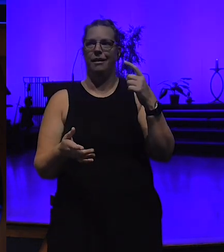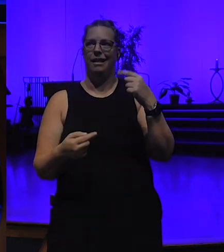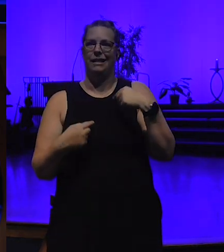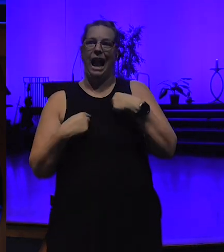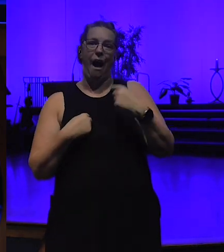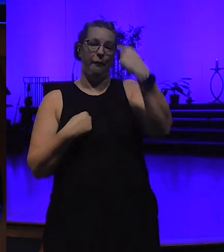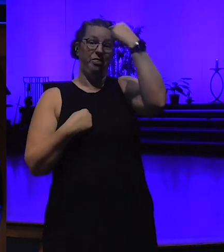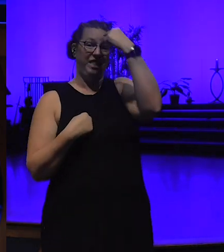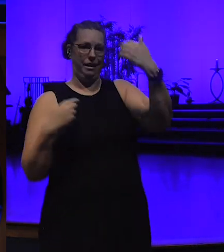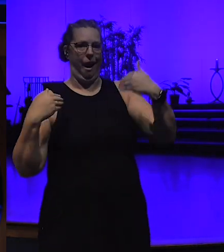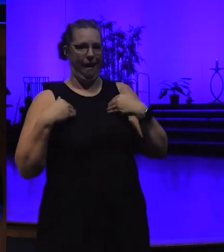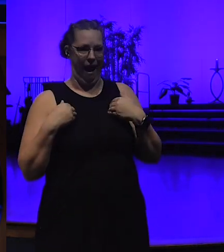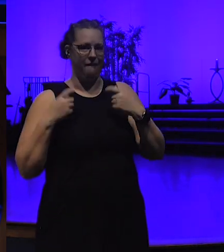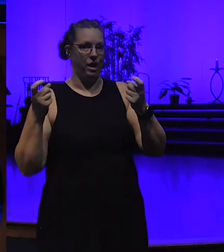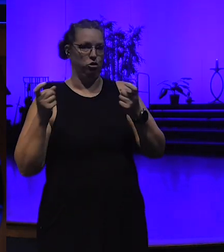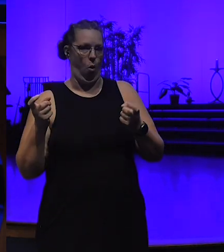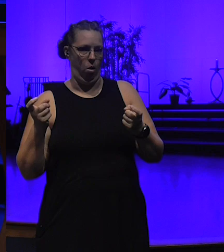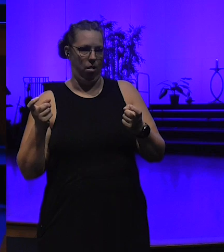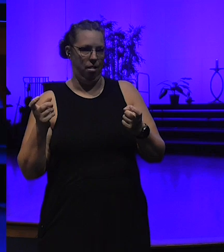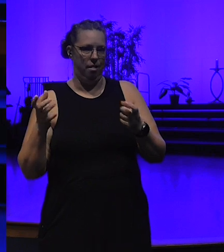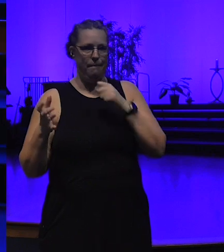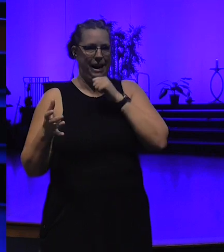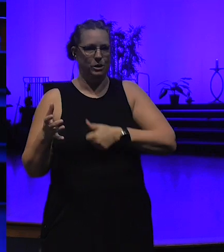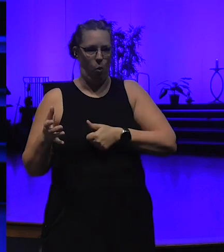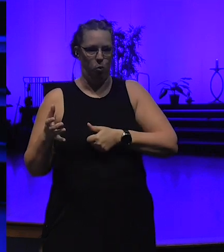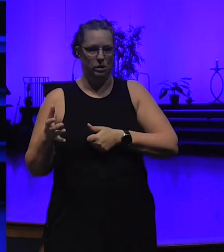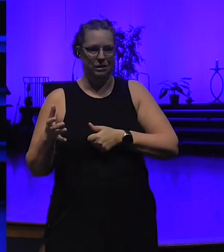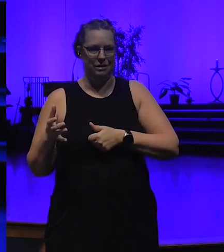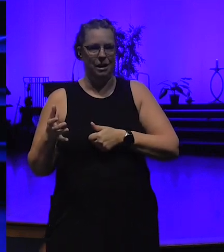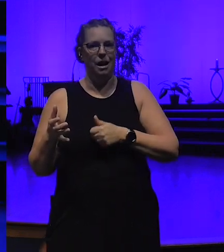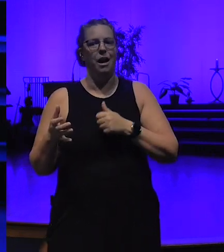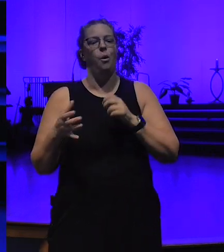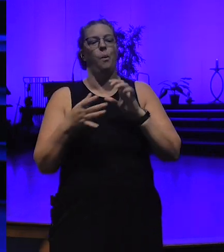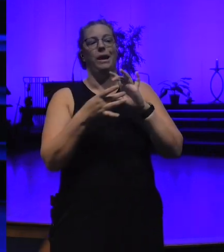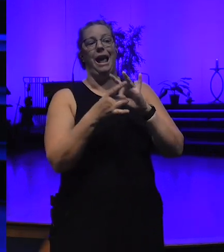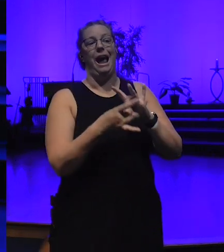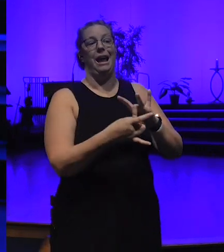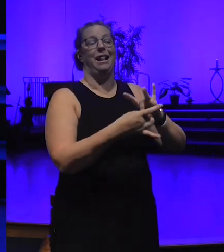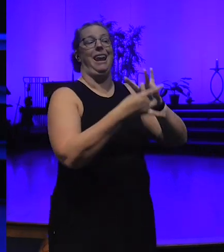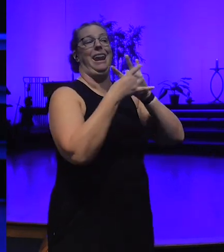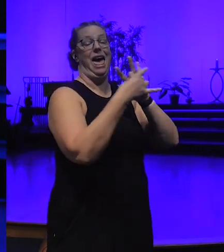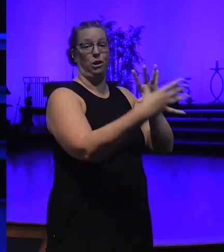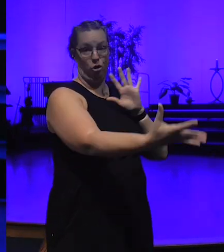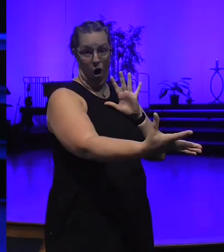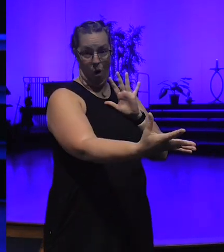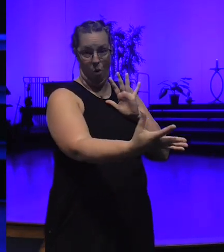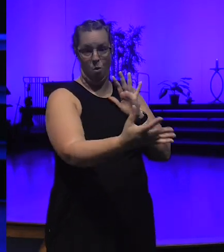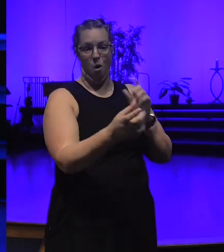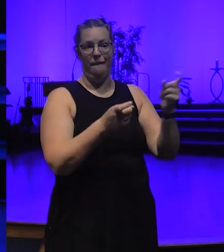and it's not until I'm willing to let go of control and move back into a place of choice